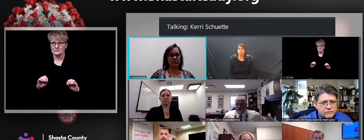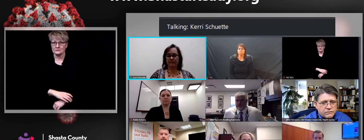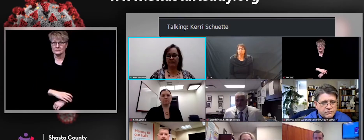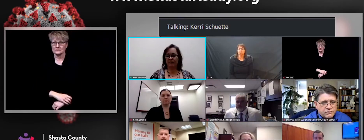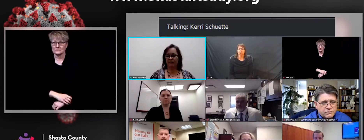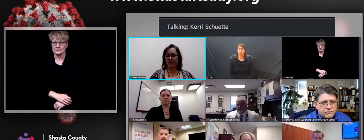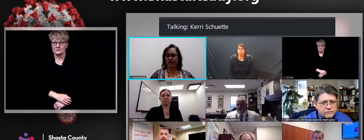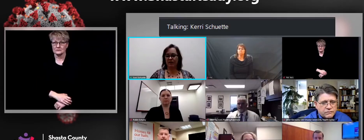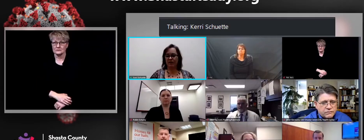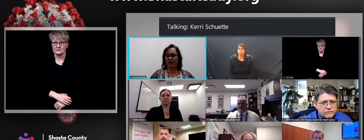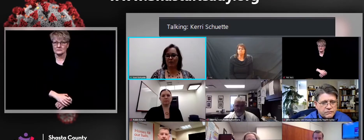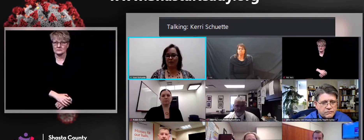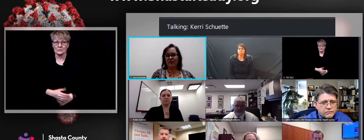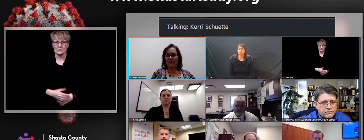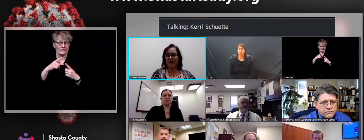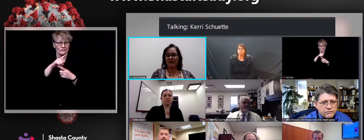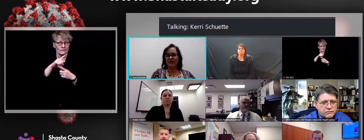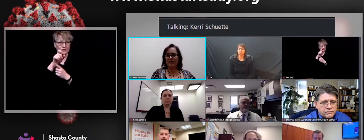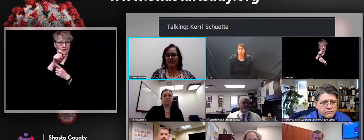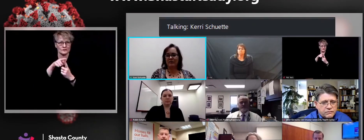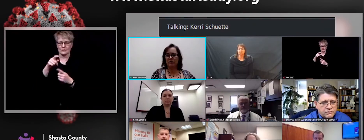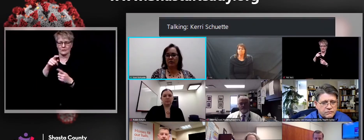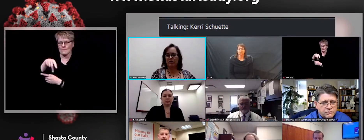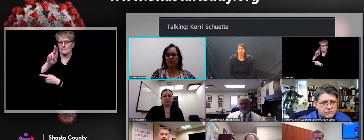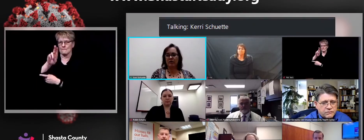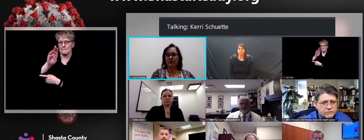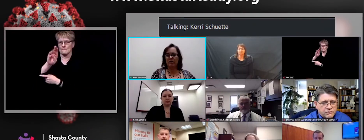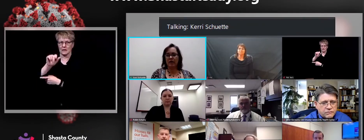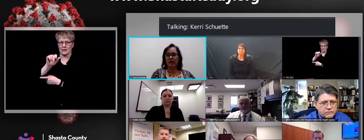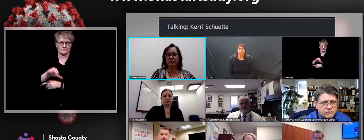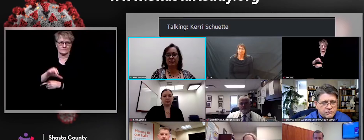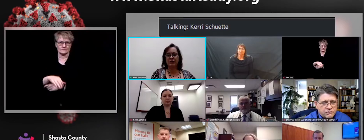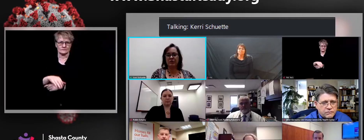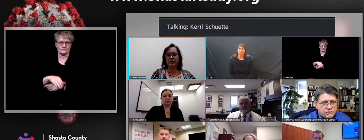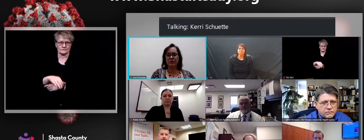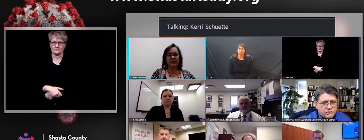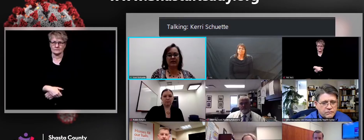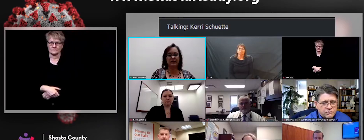Okay, here we go. As you know, we've had a couple